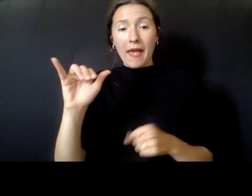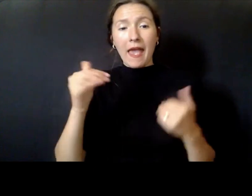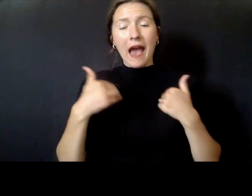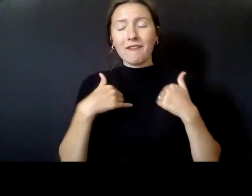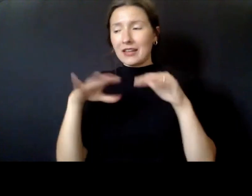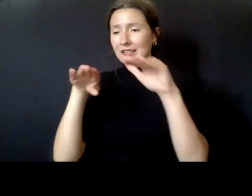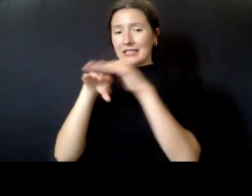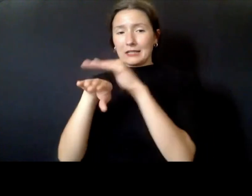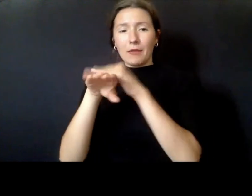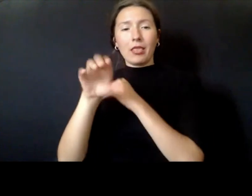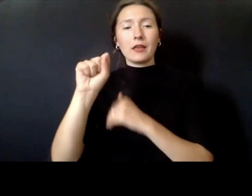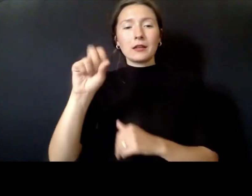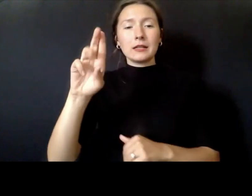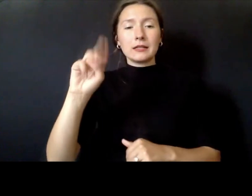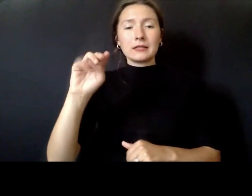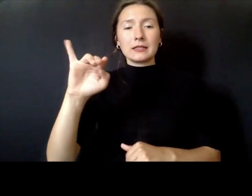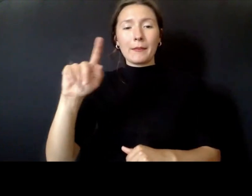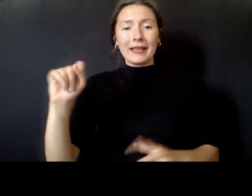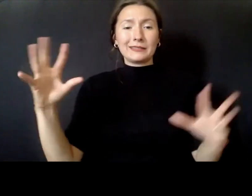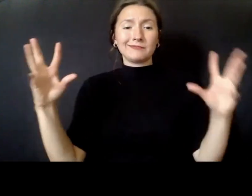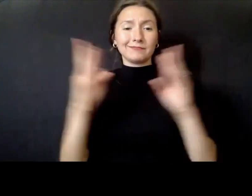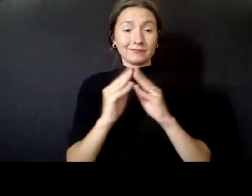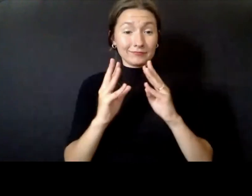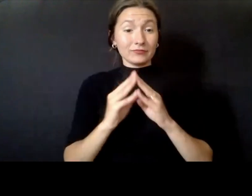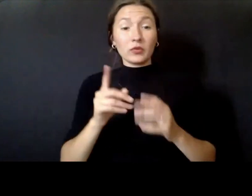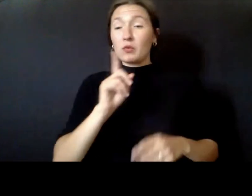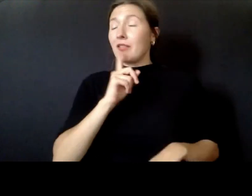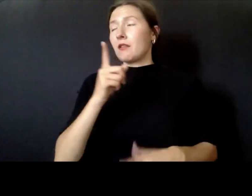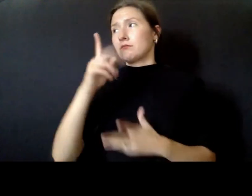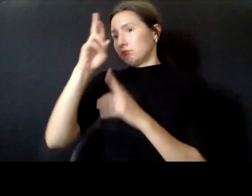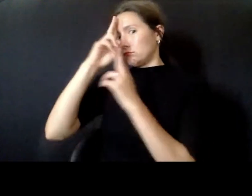commitment to accessibility i'm always playing around and what accessibility features they have